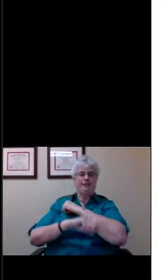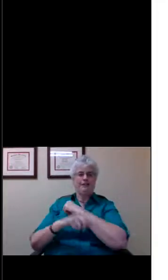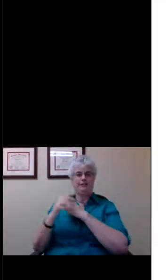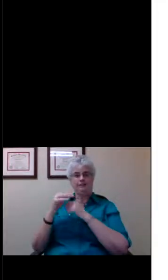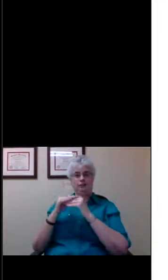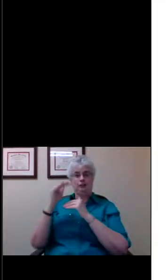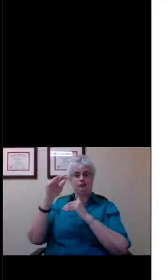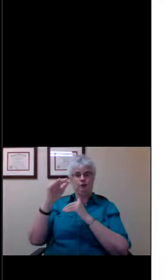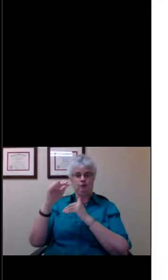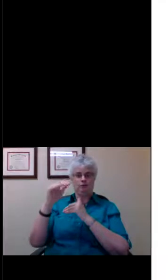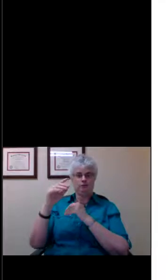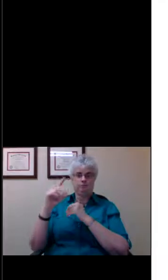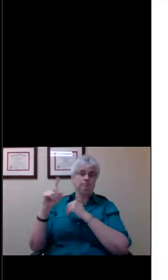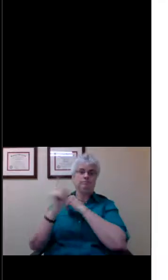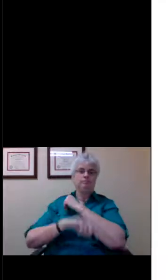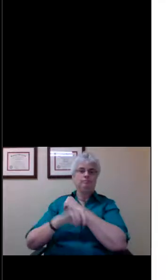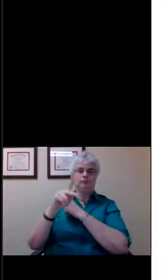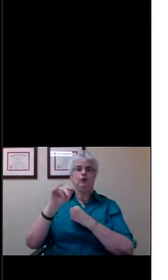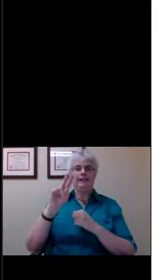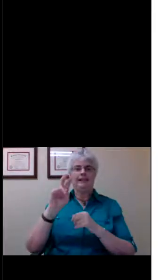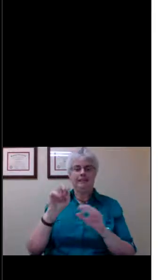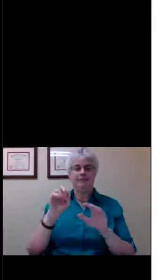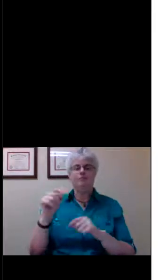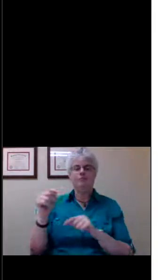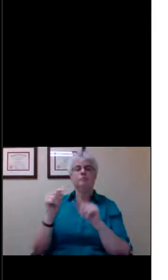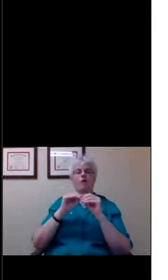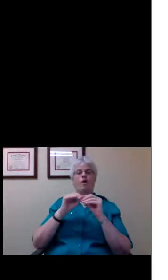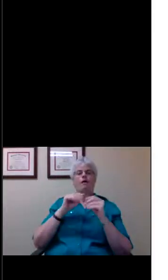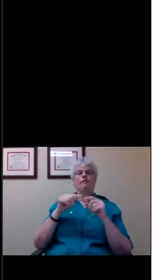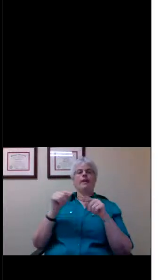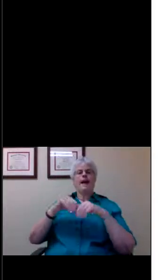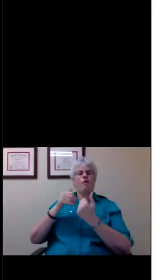want to avoid the word "discipline" too much because we don't want a punitive